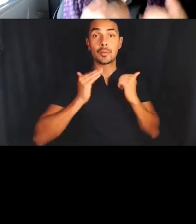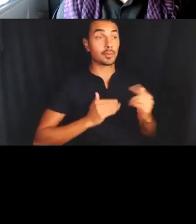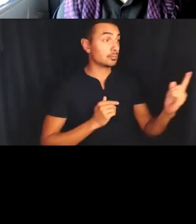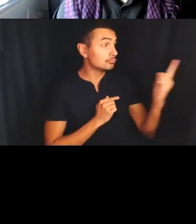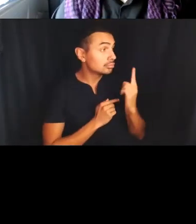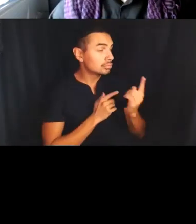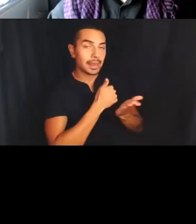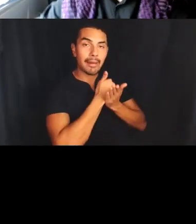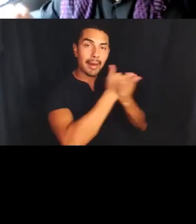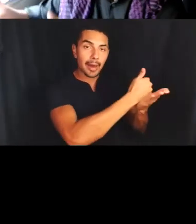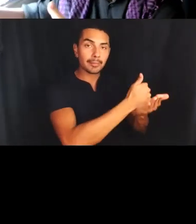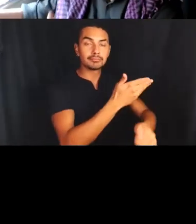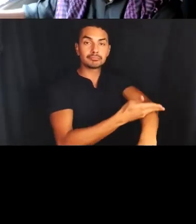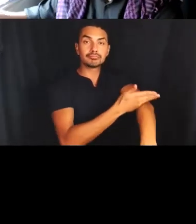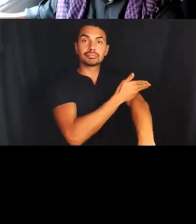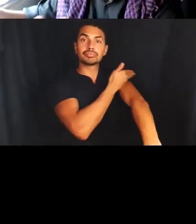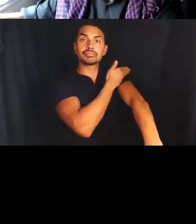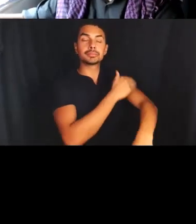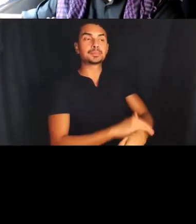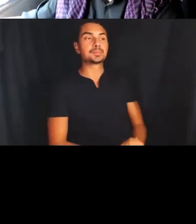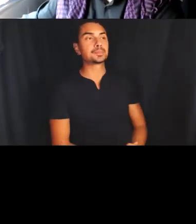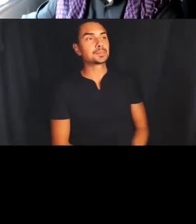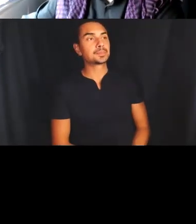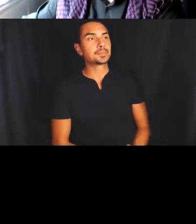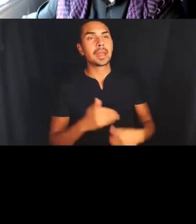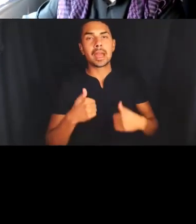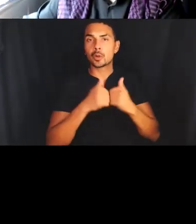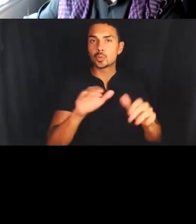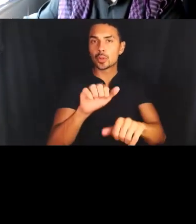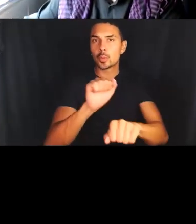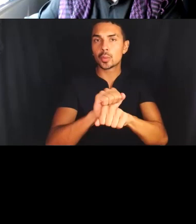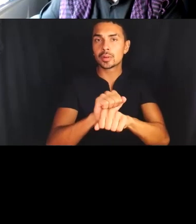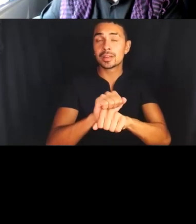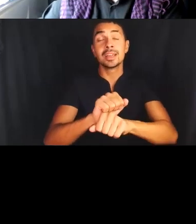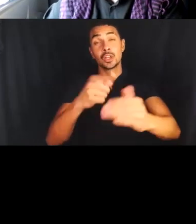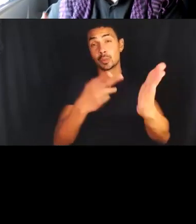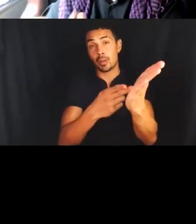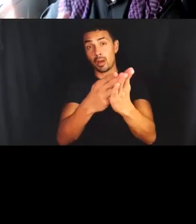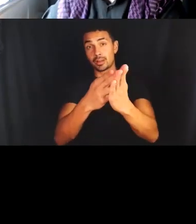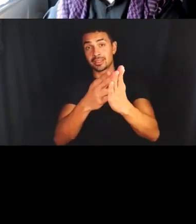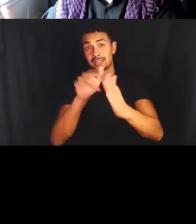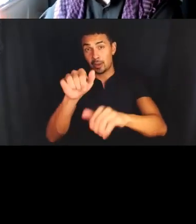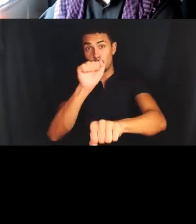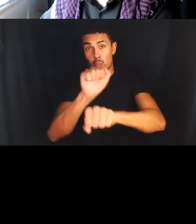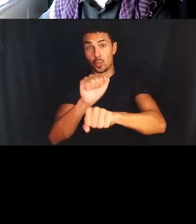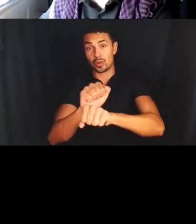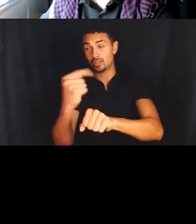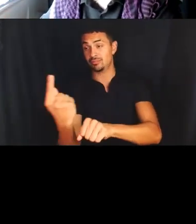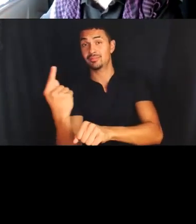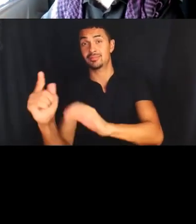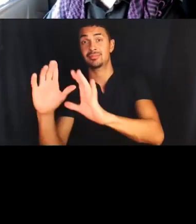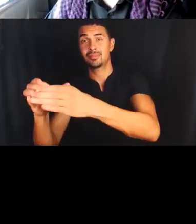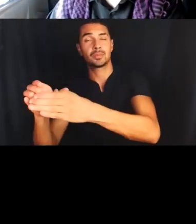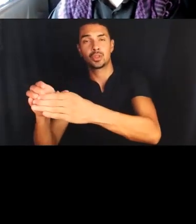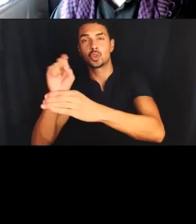and do that work that ideally should be happening at mainstream organizations but isn't because of some of those barriers?